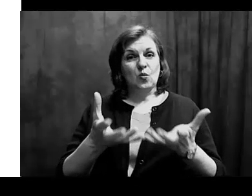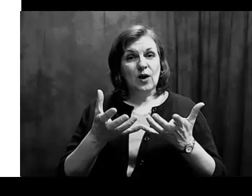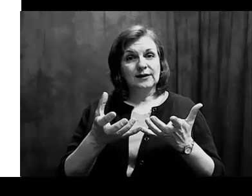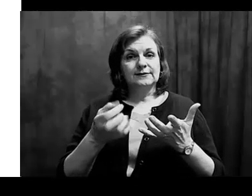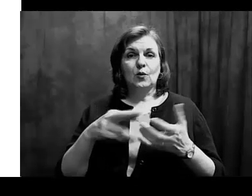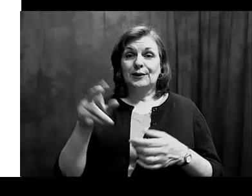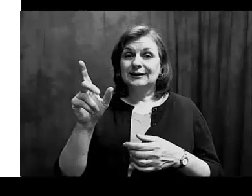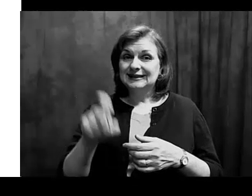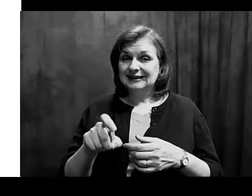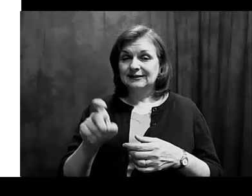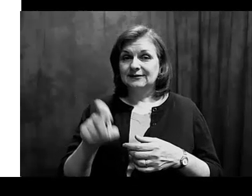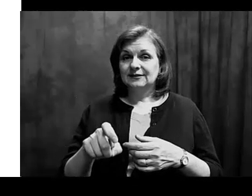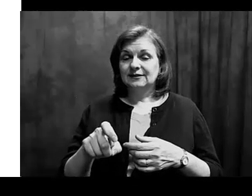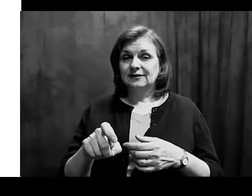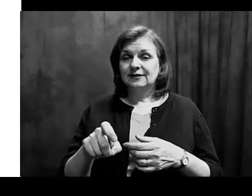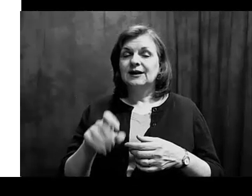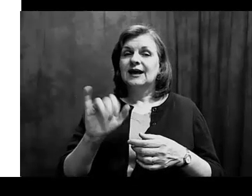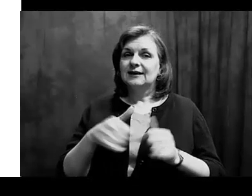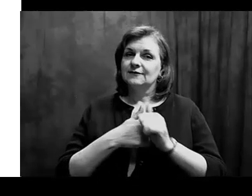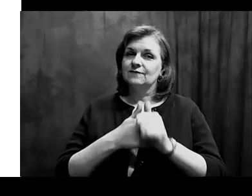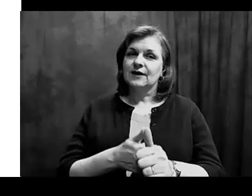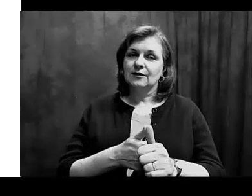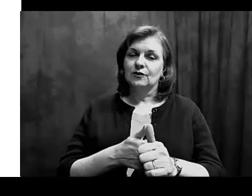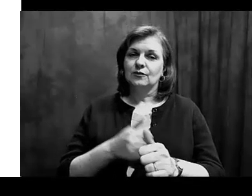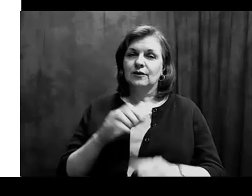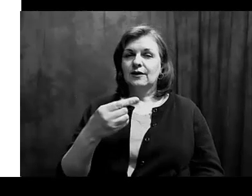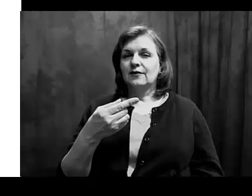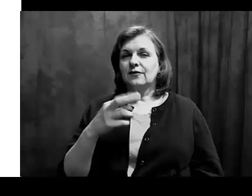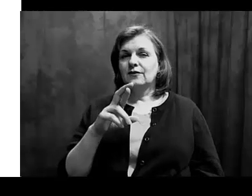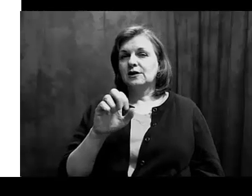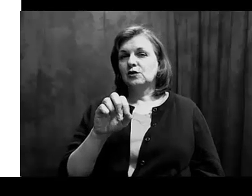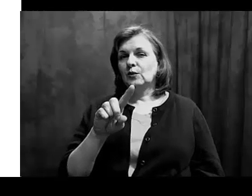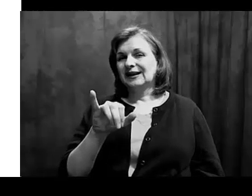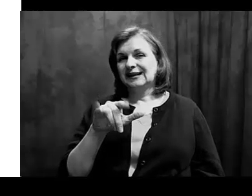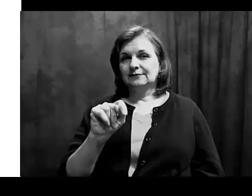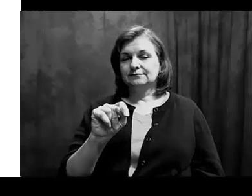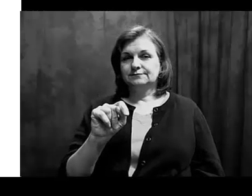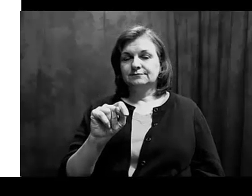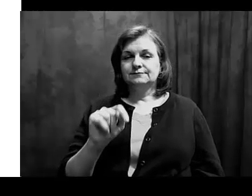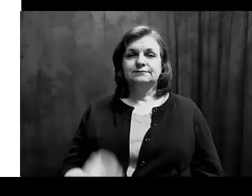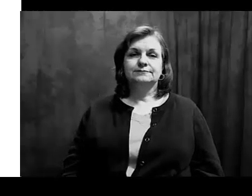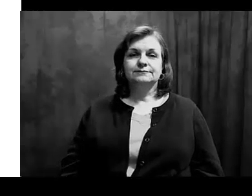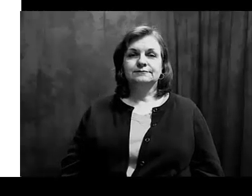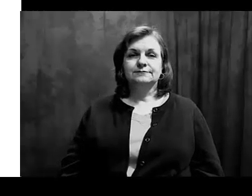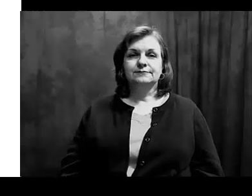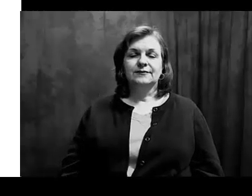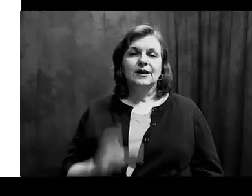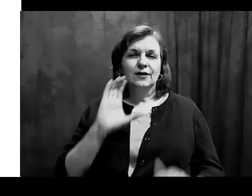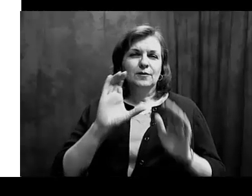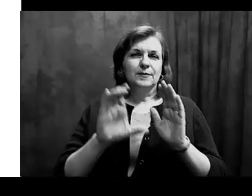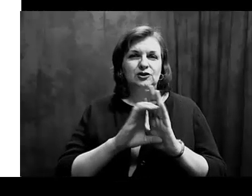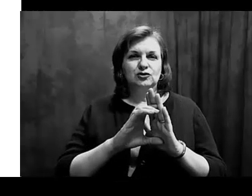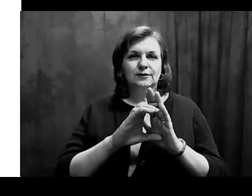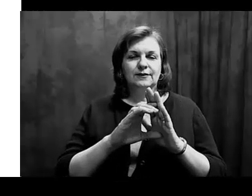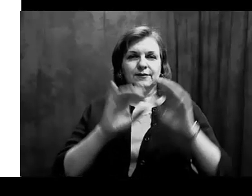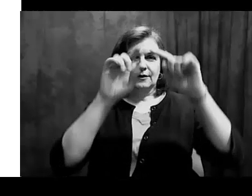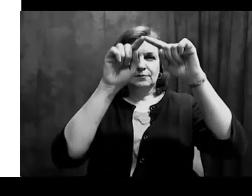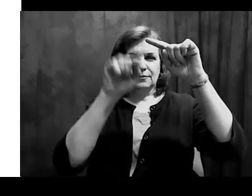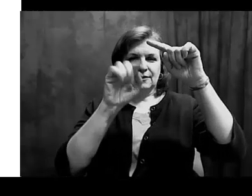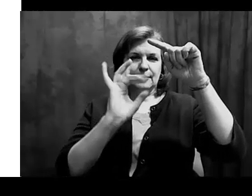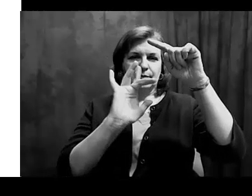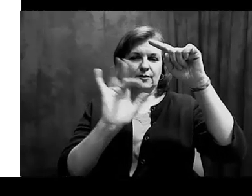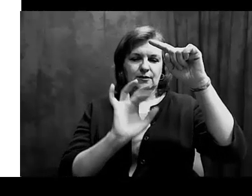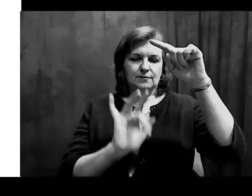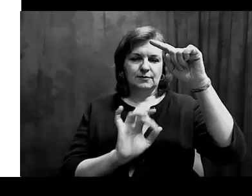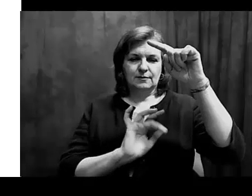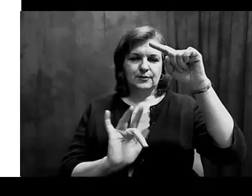the better --- we have to keep in mind that this is only going to occur down the concentration gradient